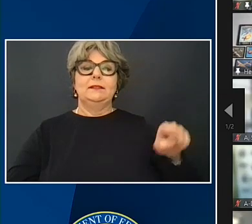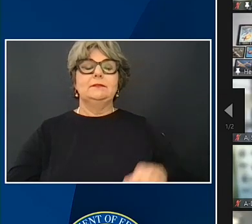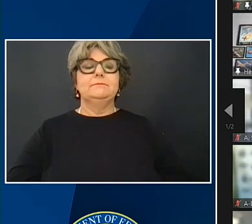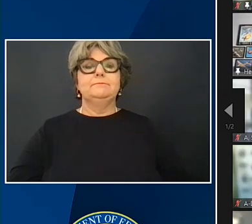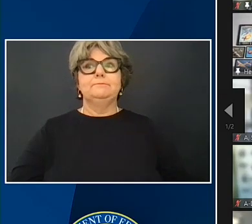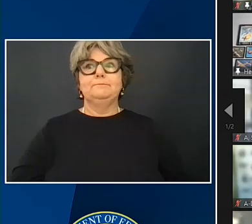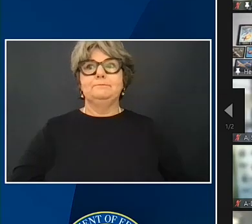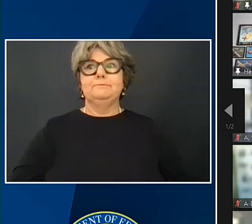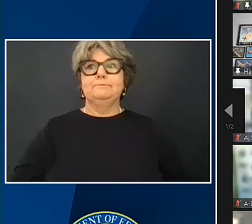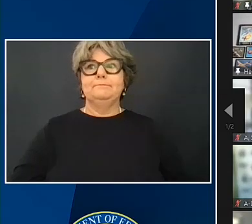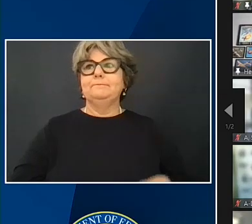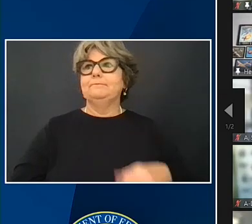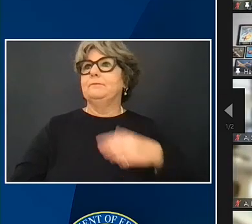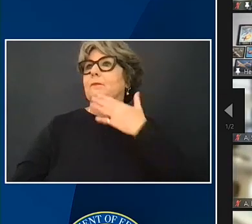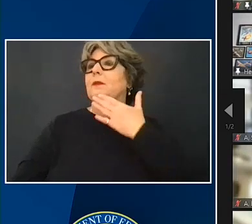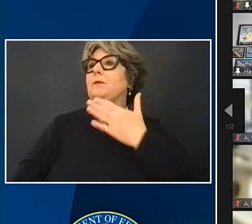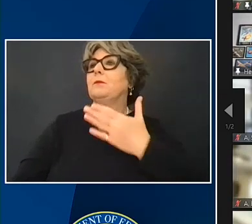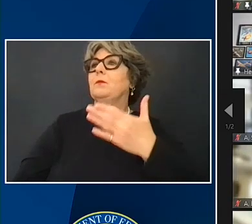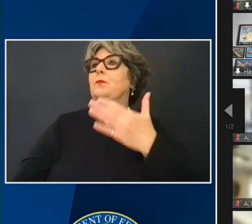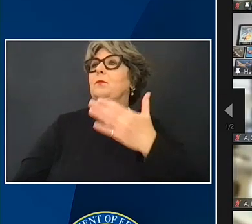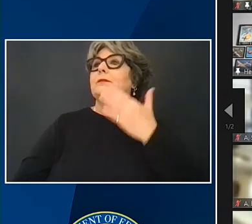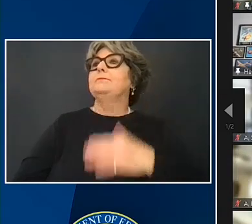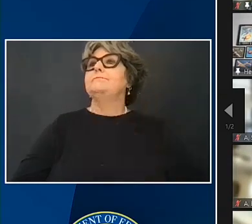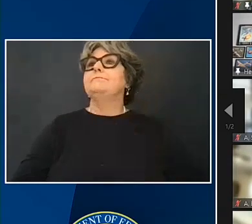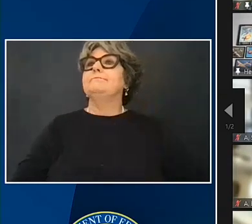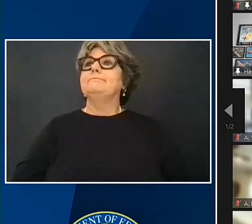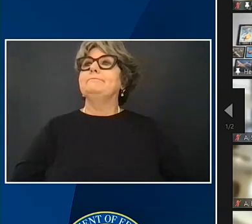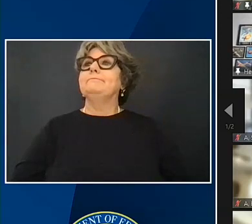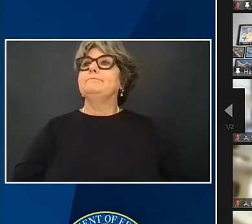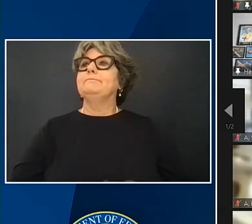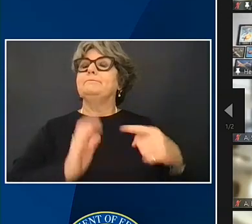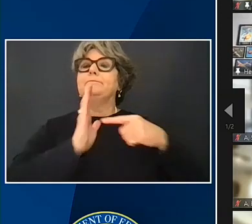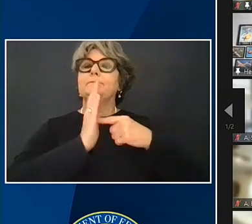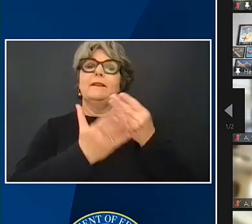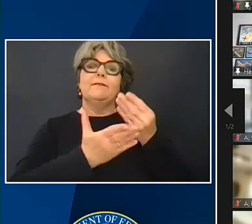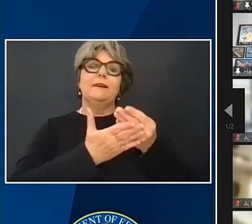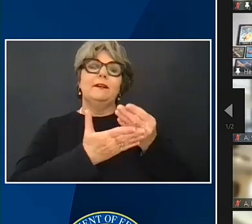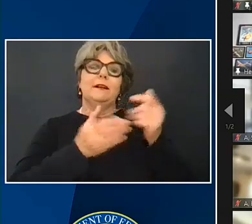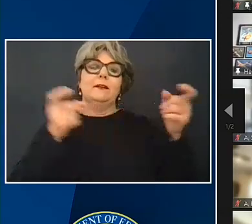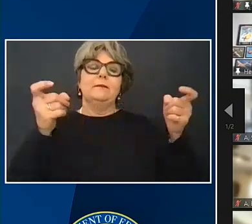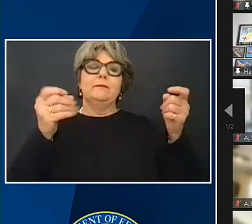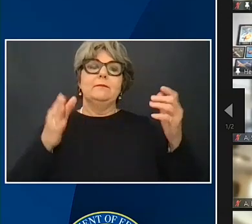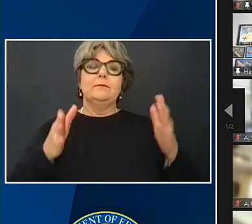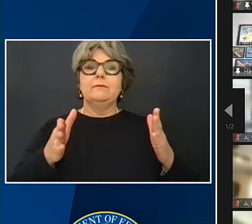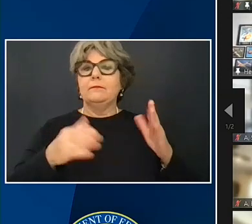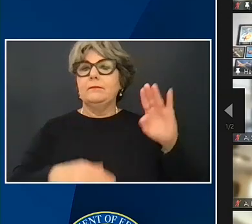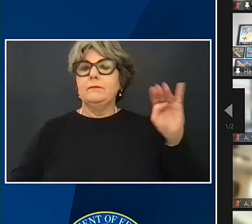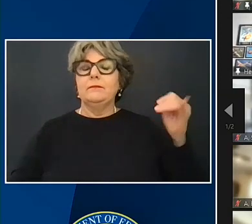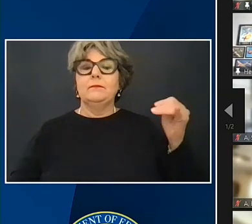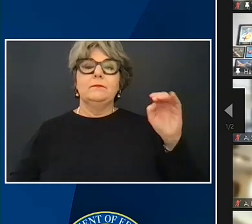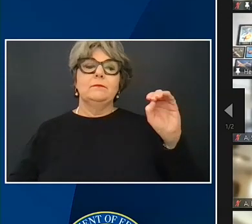Good morning. Representing financial aid administrators, we are joined by JoEllen Price. Good morning.